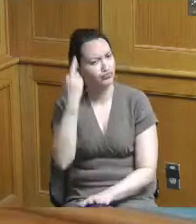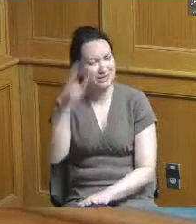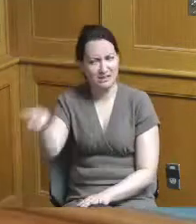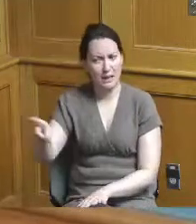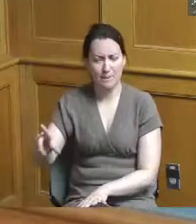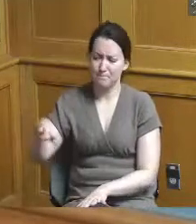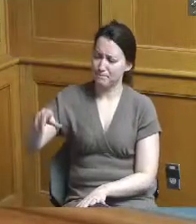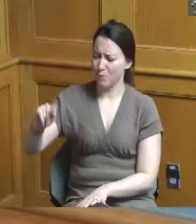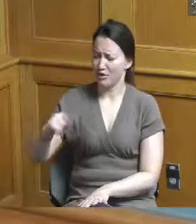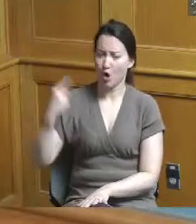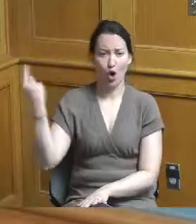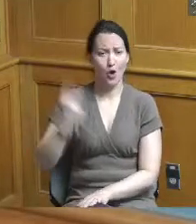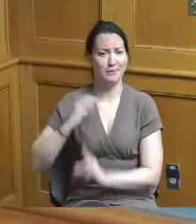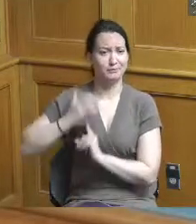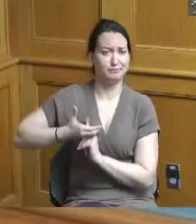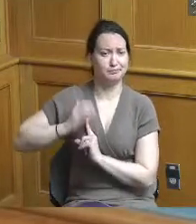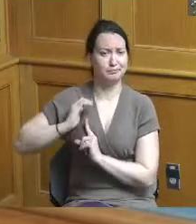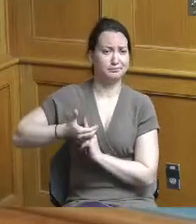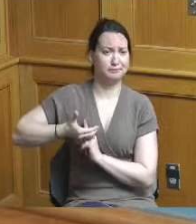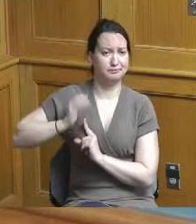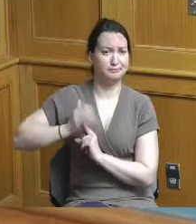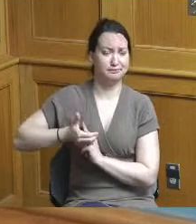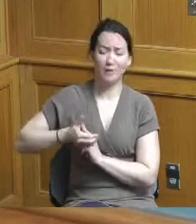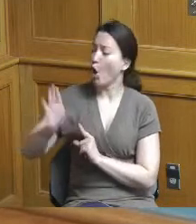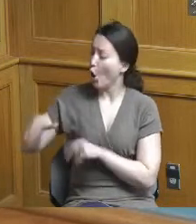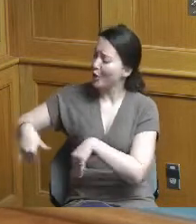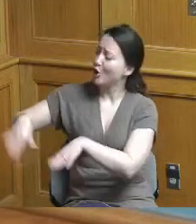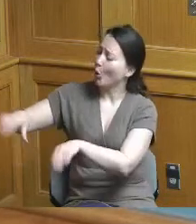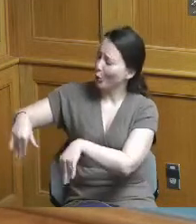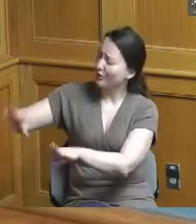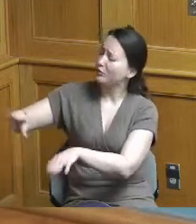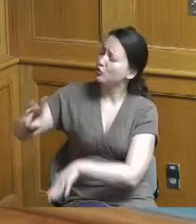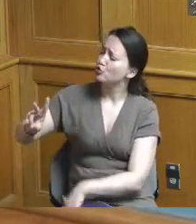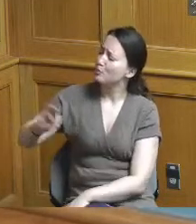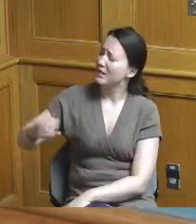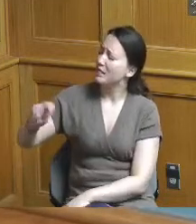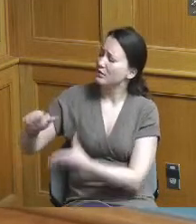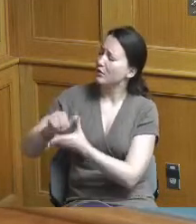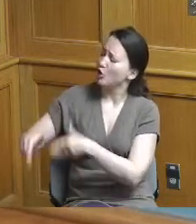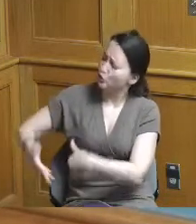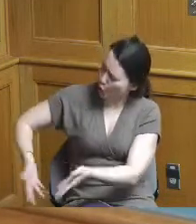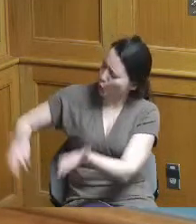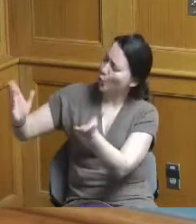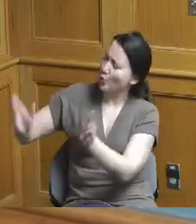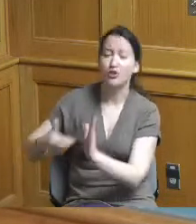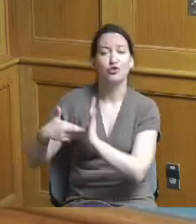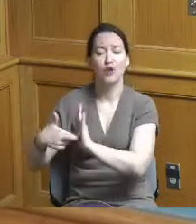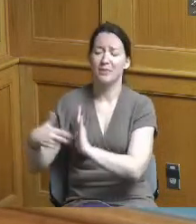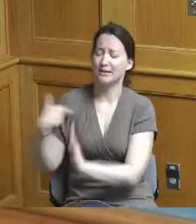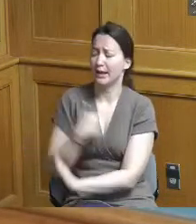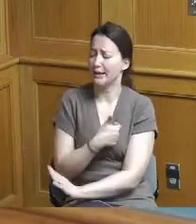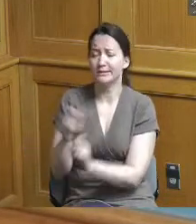acting in our when we go out until them to go get two million dollars and represent us to get land